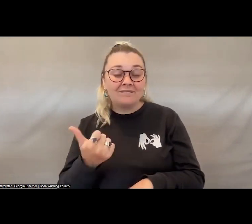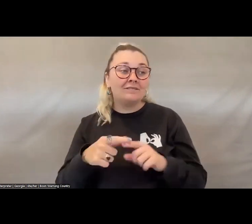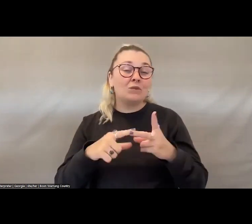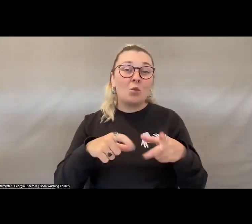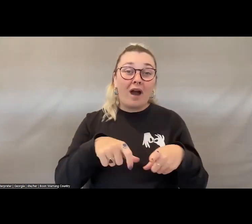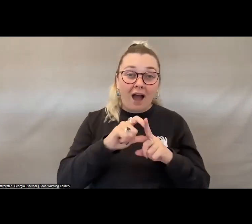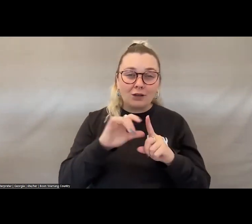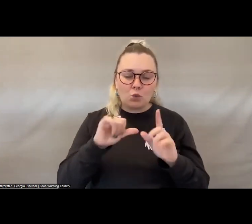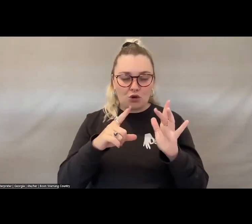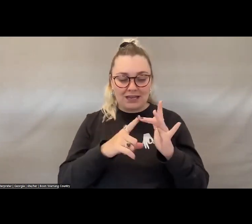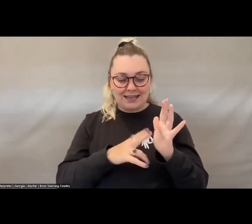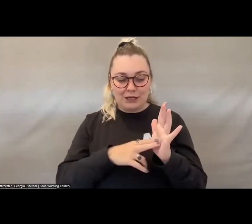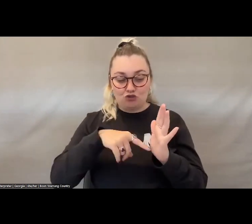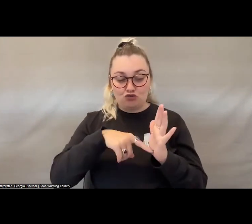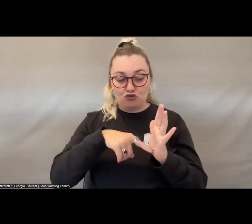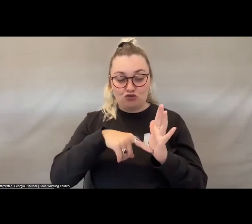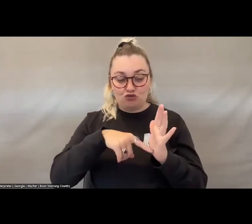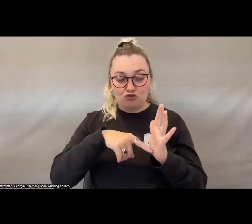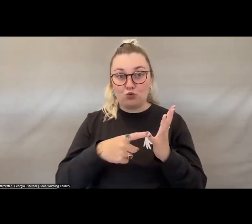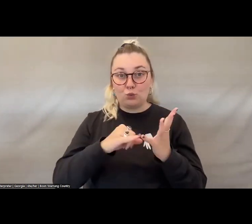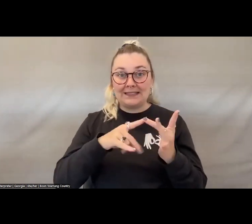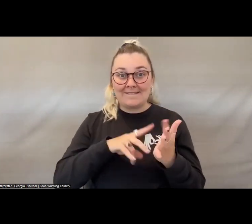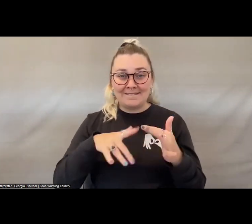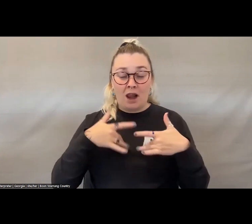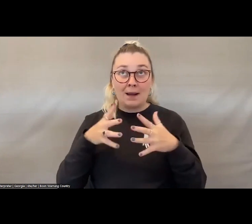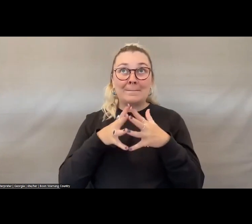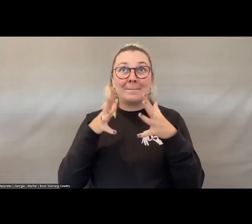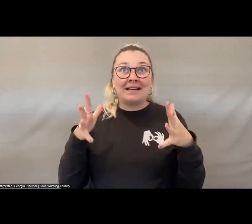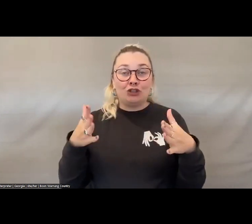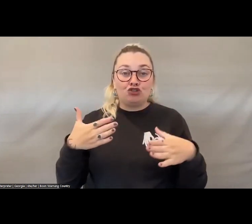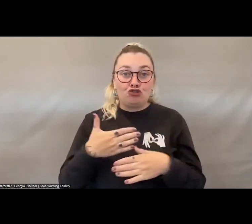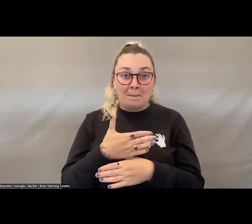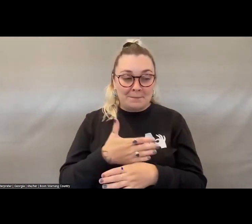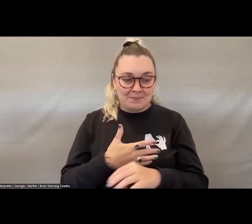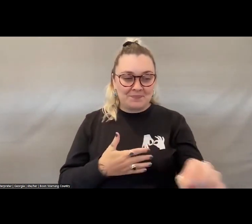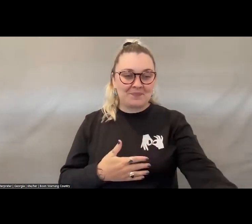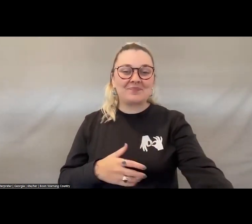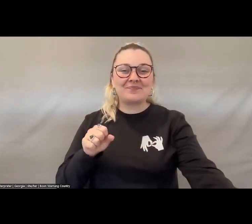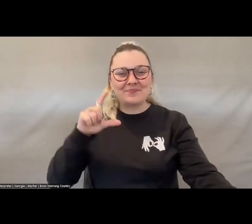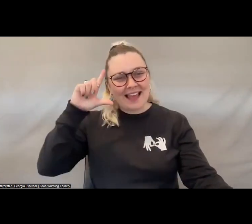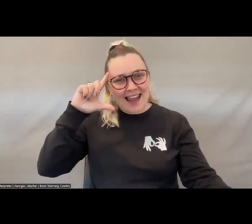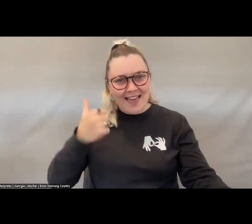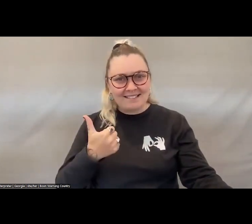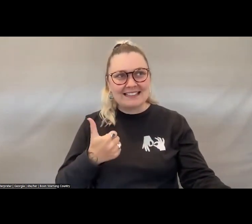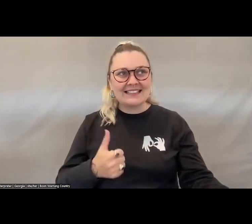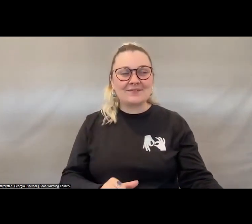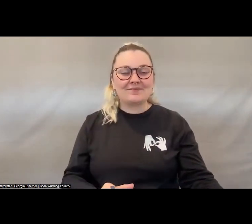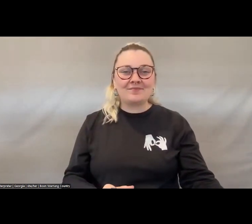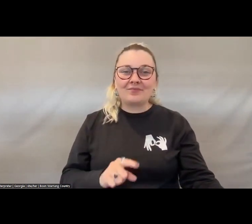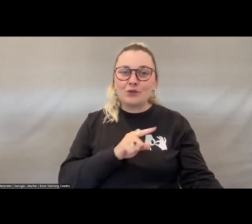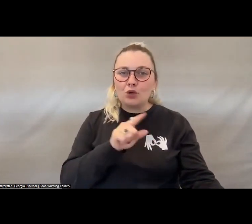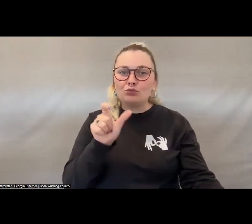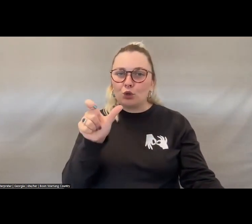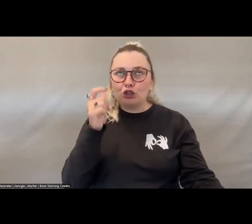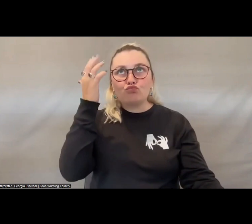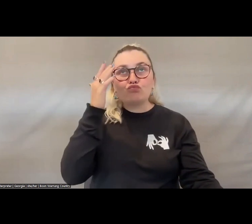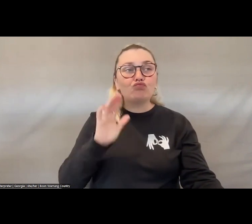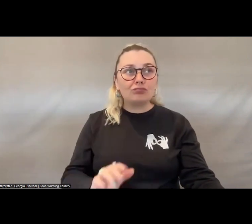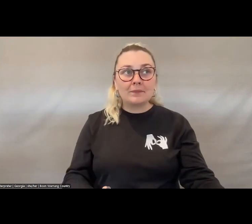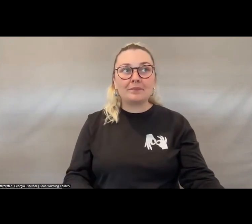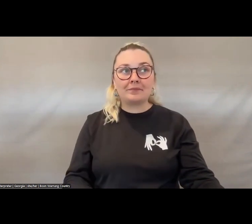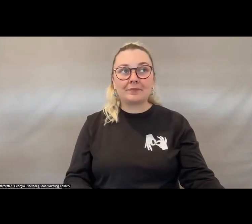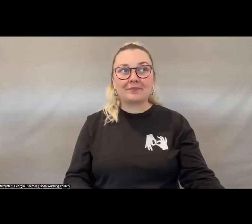some people feel that. When it is a big, big job. Love those reflections. Good to know what